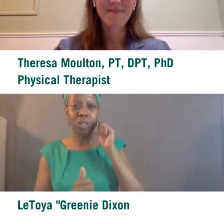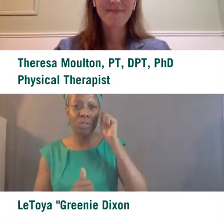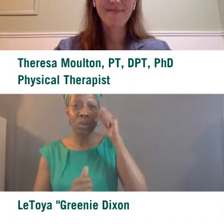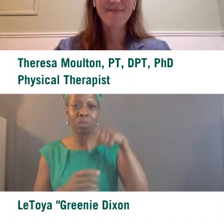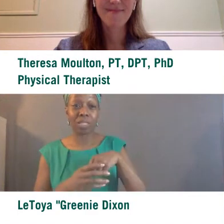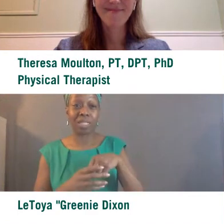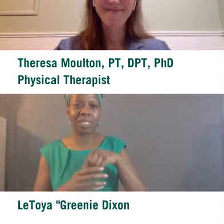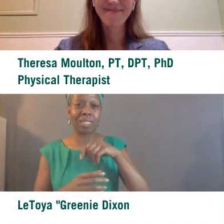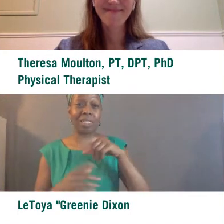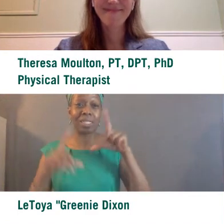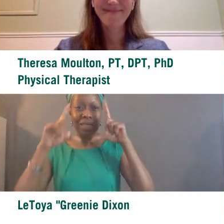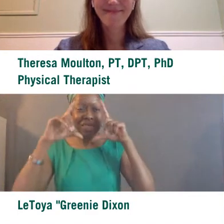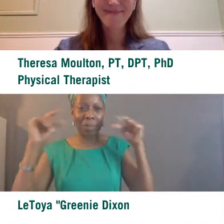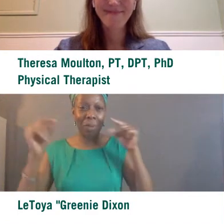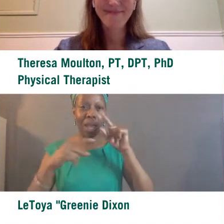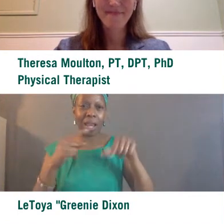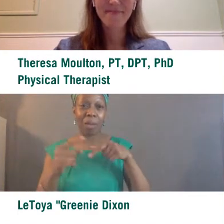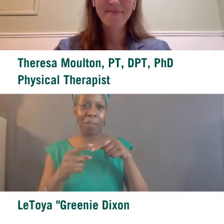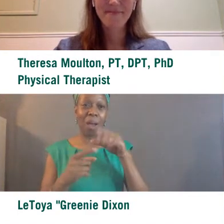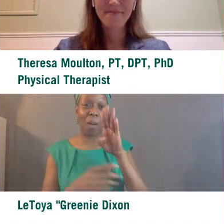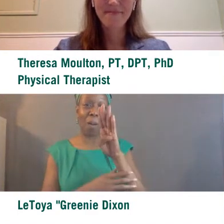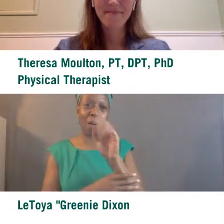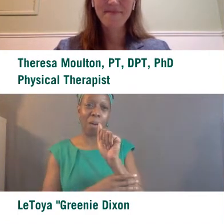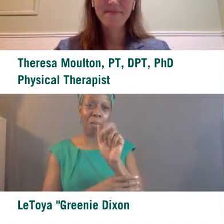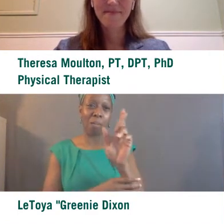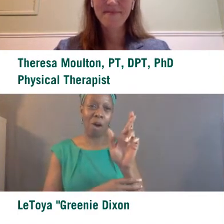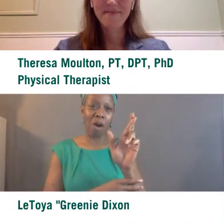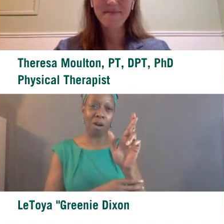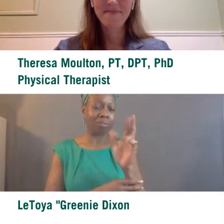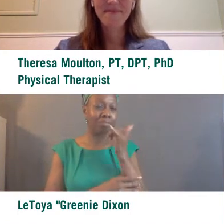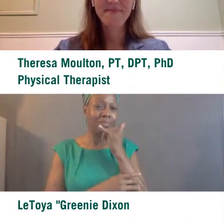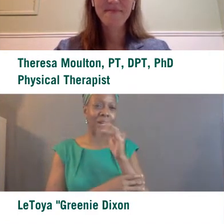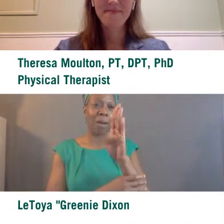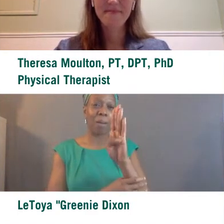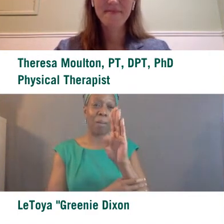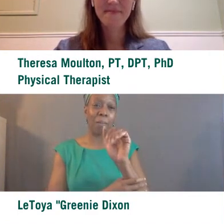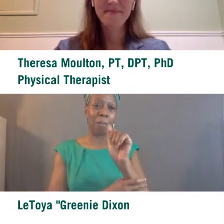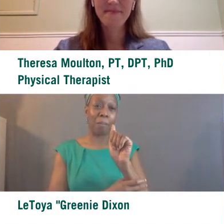And they can create a cardiovascular response.